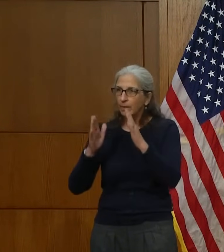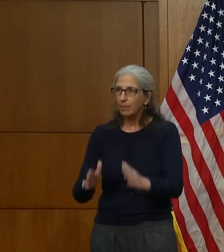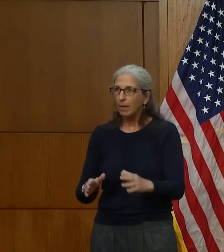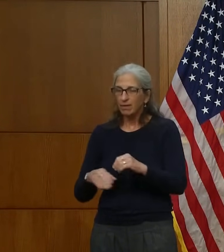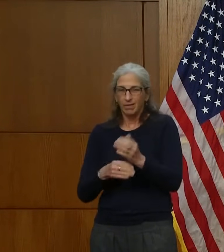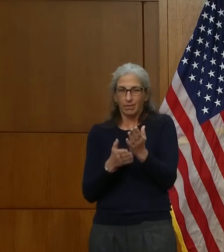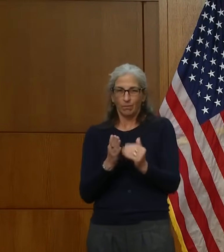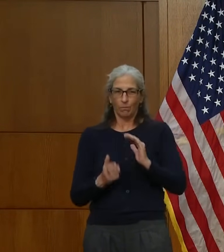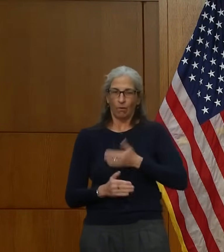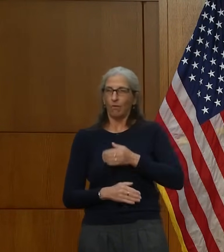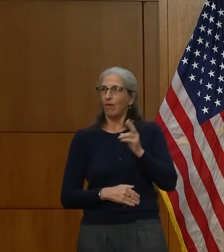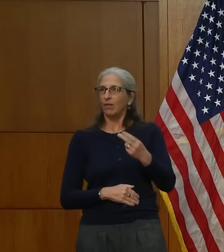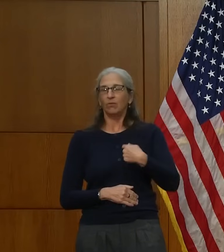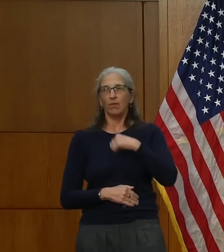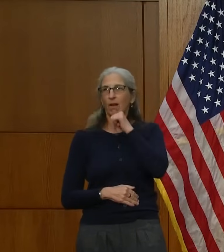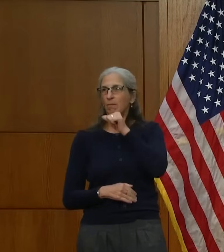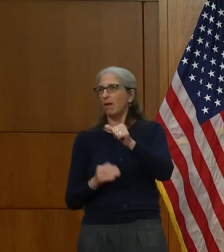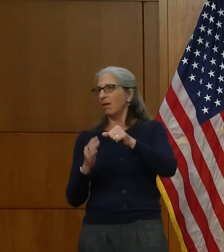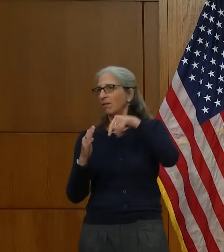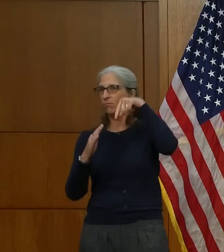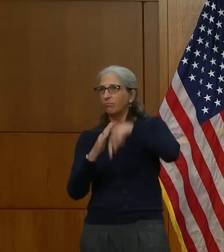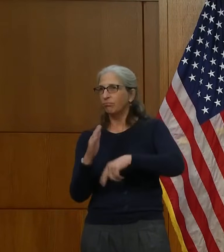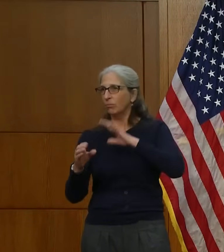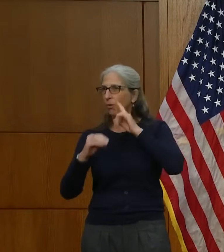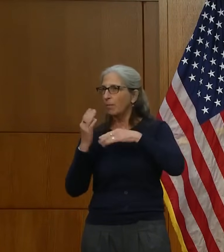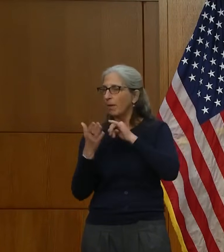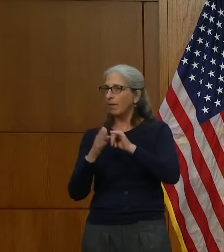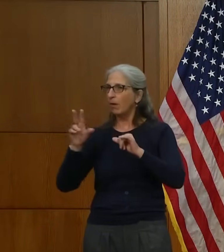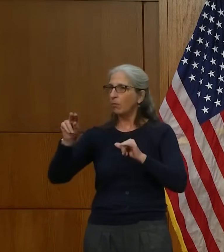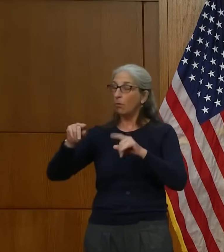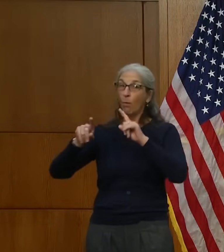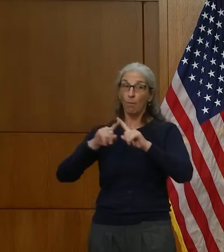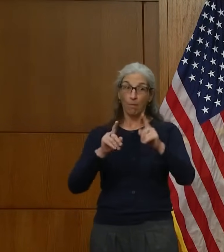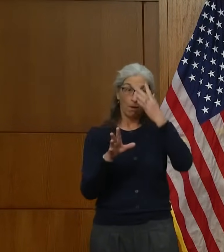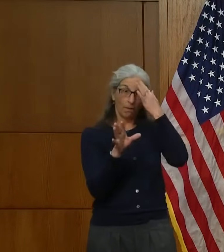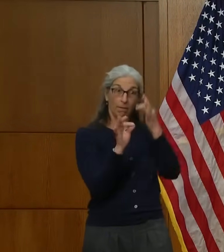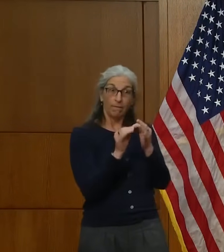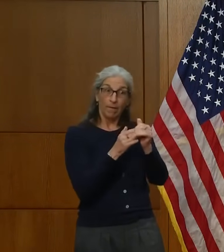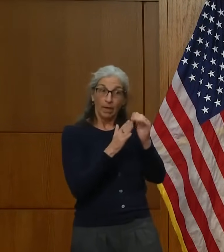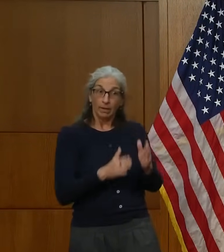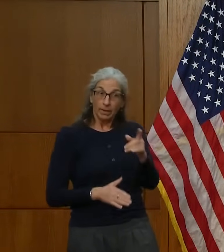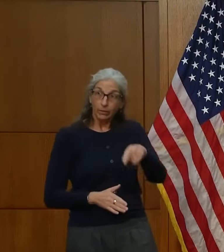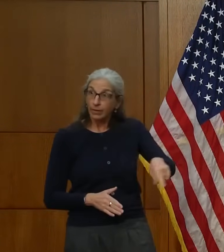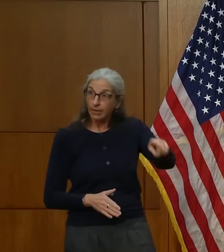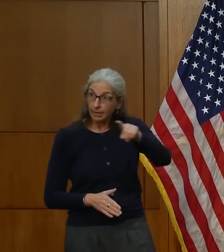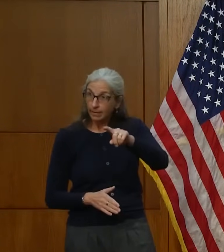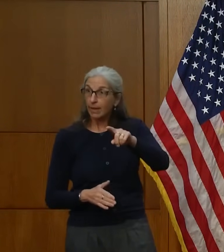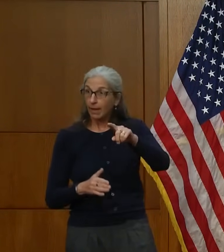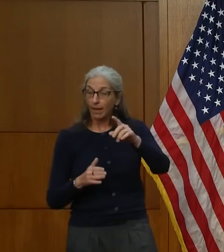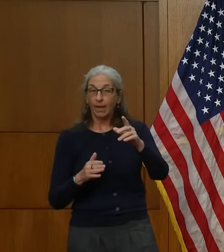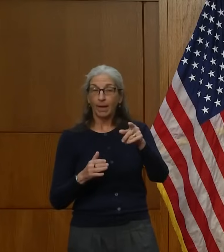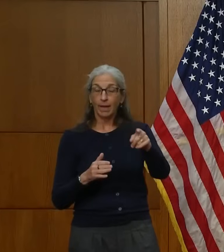REITERATE THE HISTORY OF TESTING, ESPECIALLY AND IN AFRICAN AMERICANS AS PART OF.